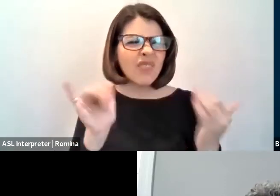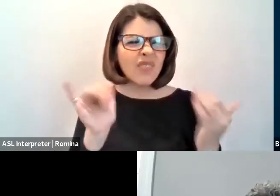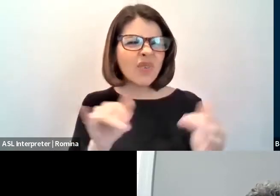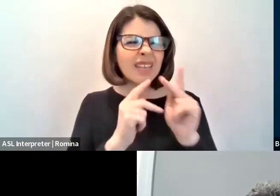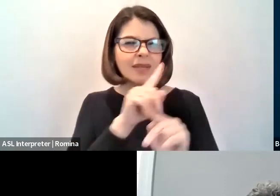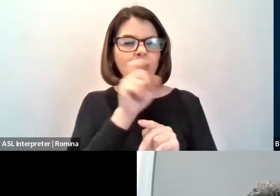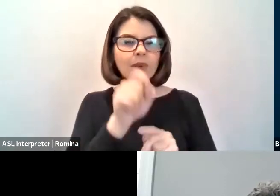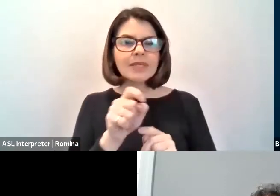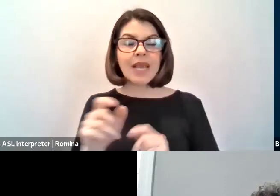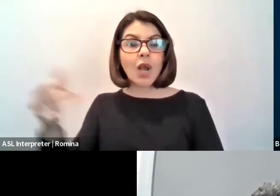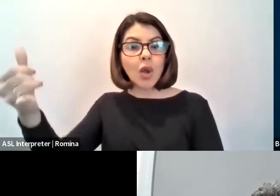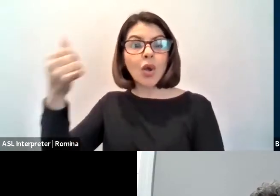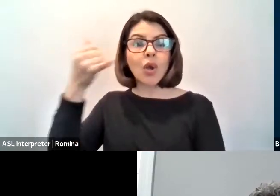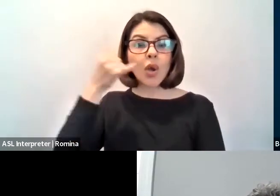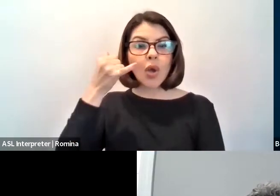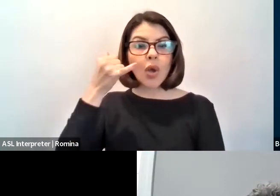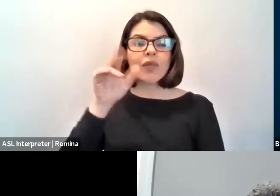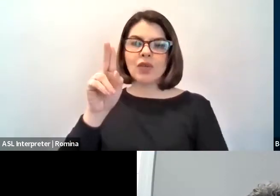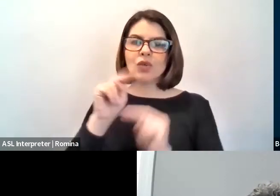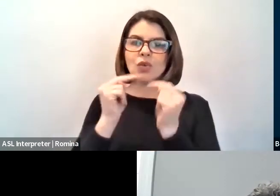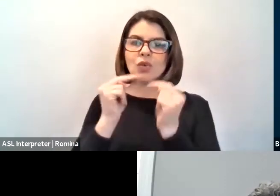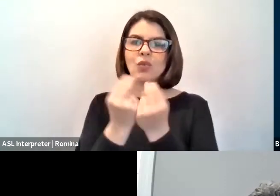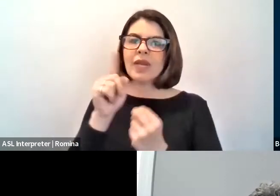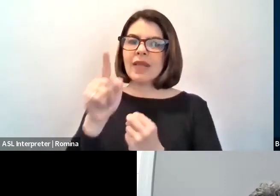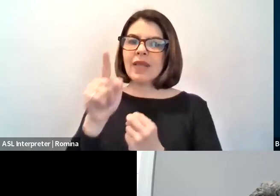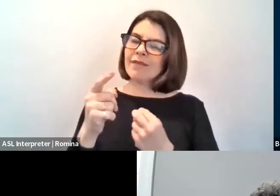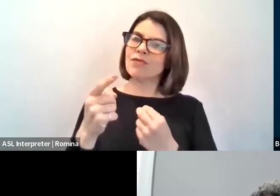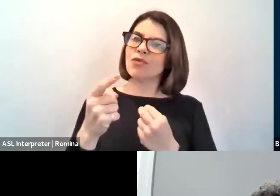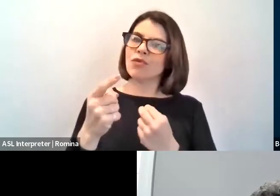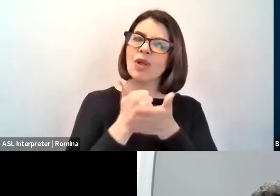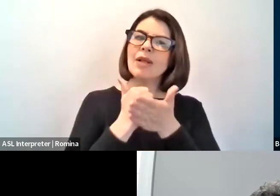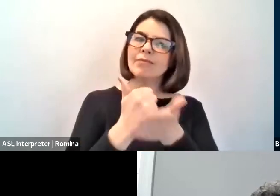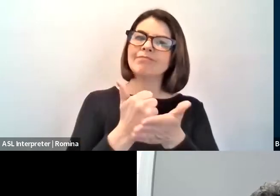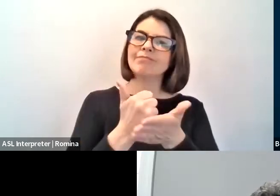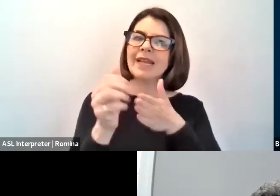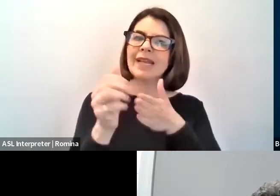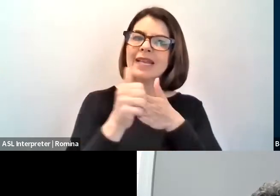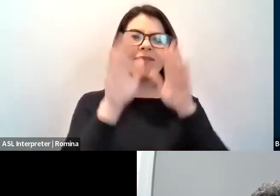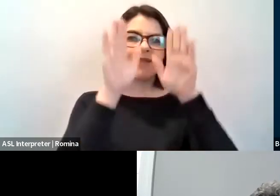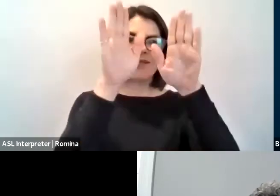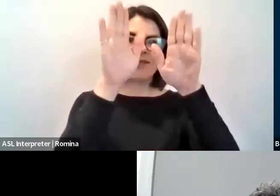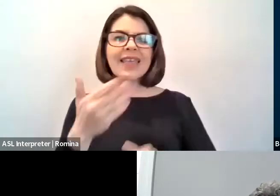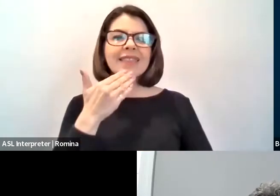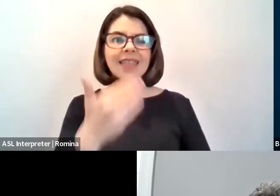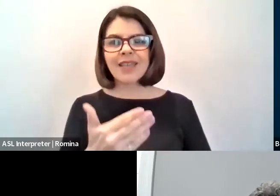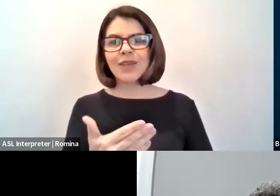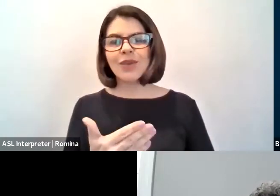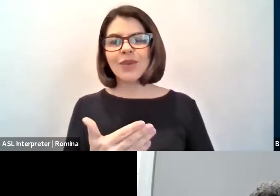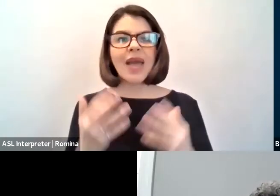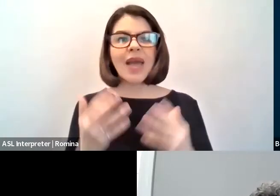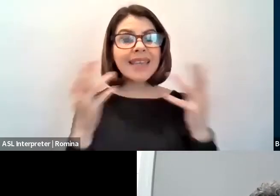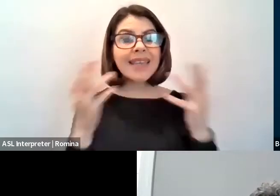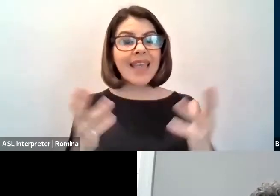give the union a call and- - Absolutely. You'll walk 'em through it, fantastic. Amazing. Well, Tracy, thank you for taking the time